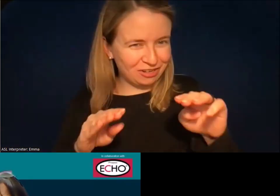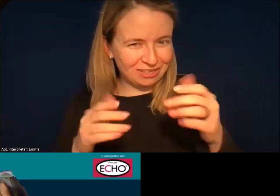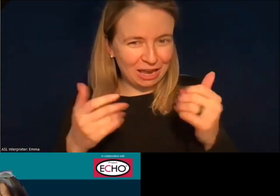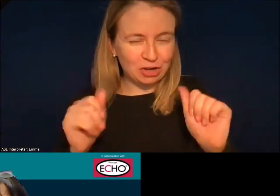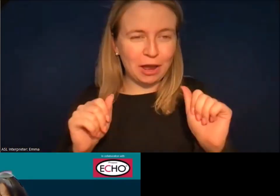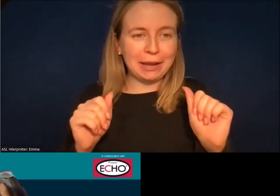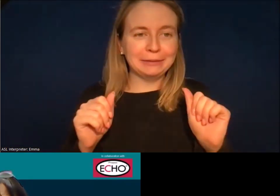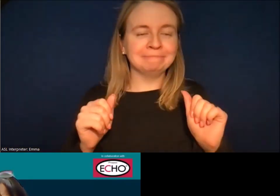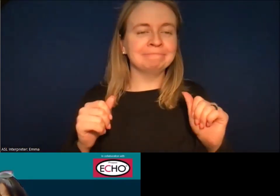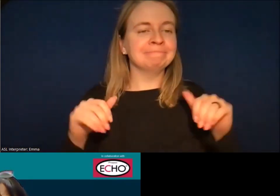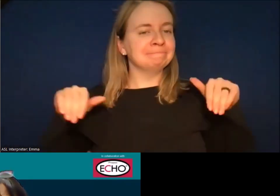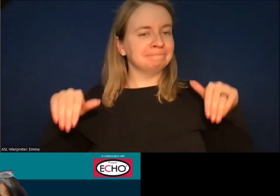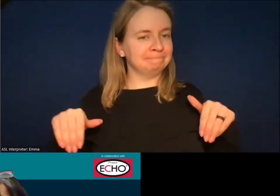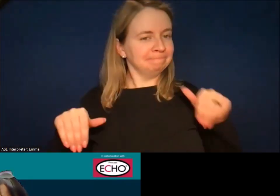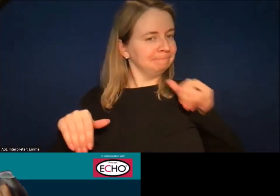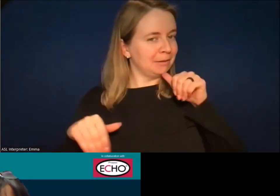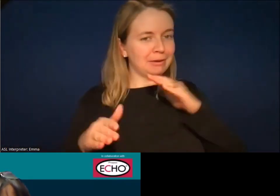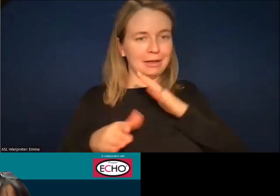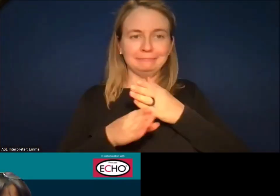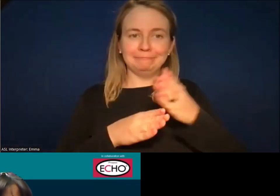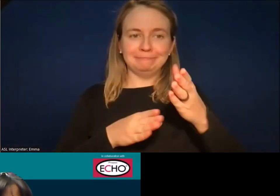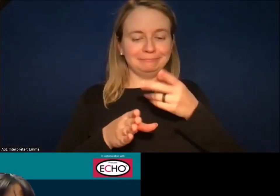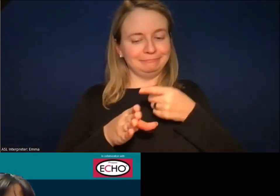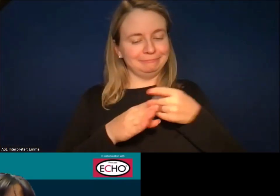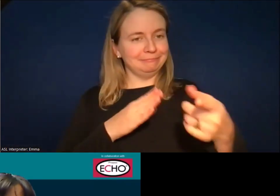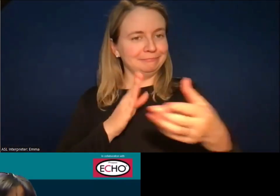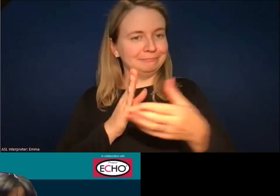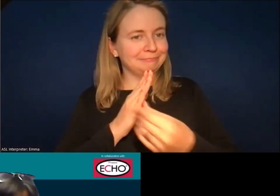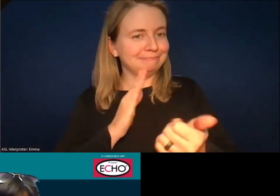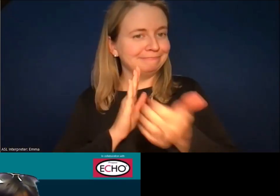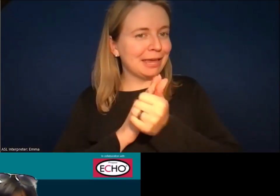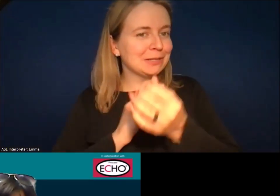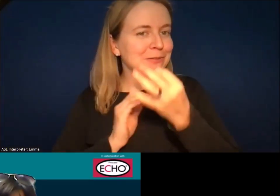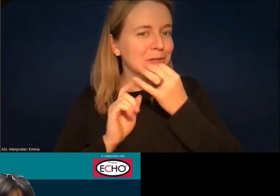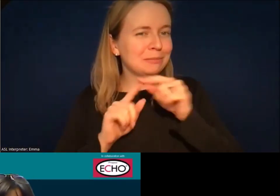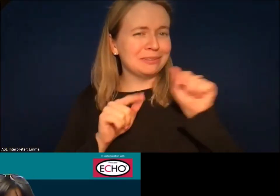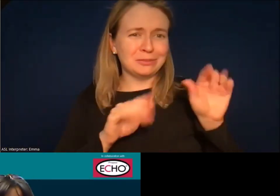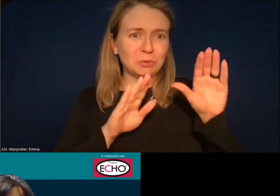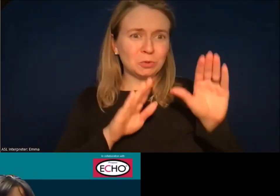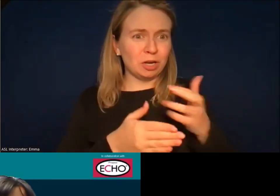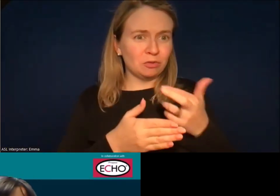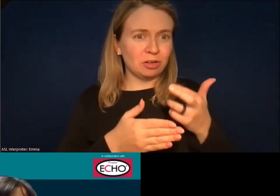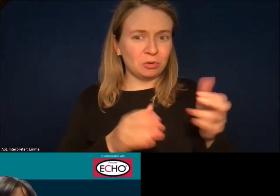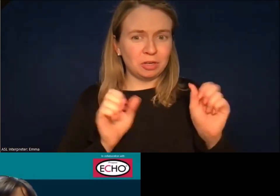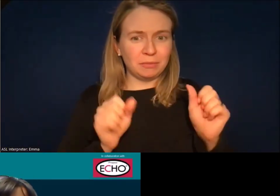much, because I am not an expert at it, but this would be just such a Great resource to be able to share with the